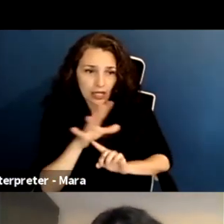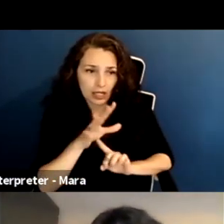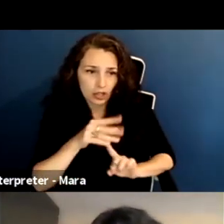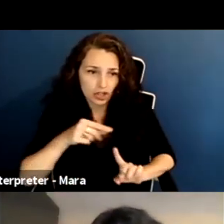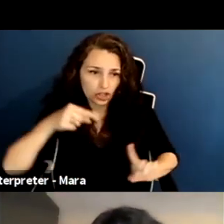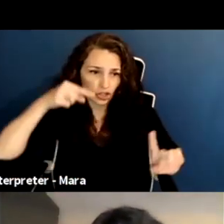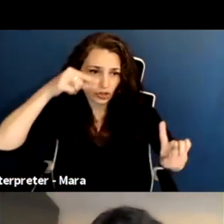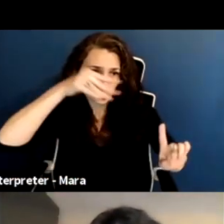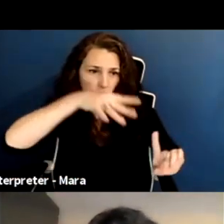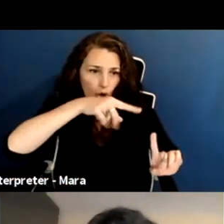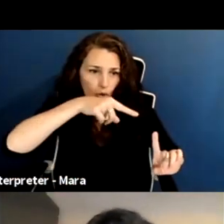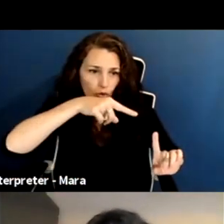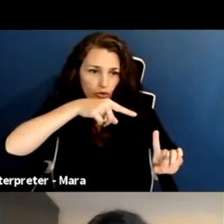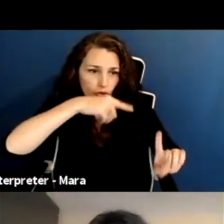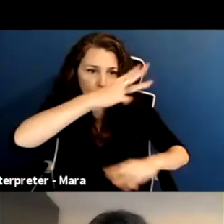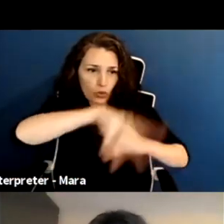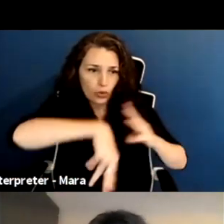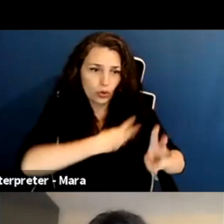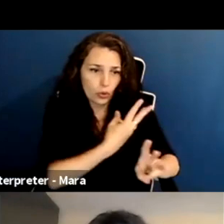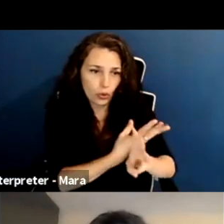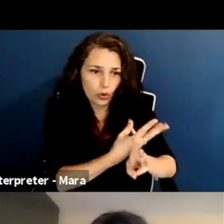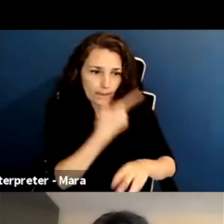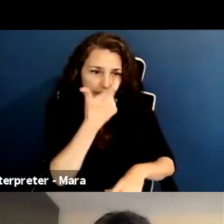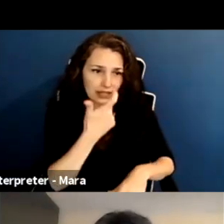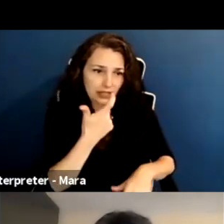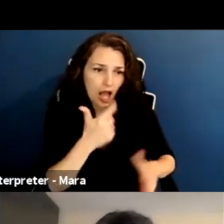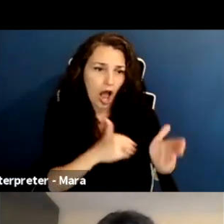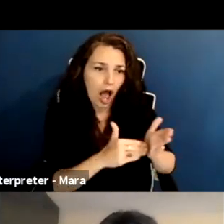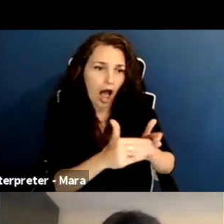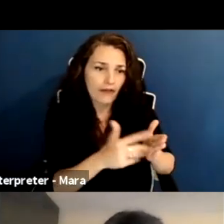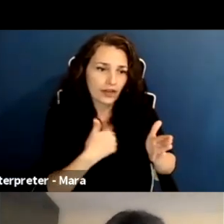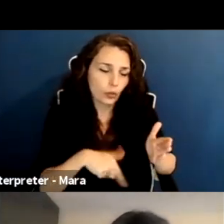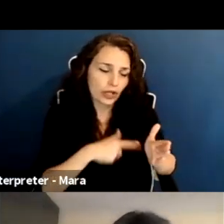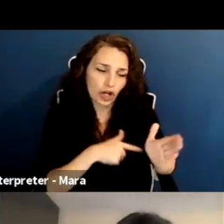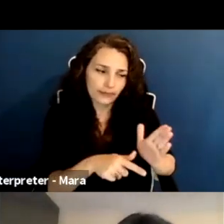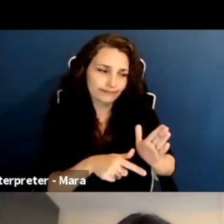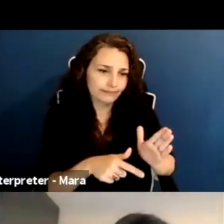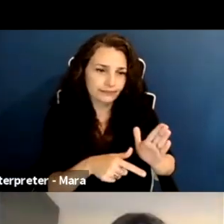because we are often stereotyped in a very negative light.